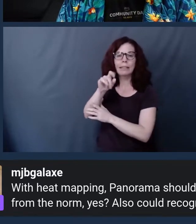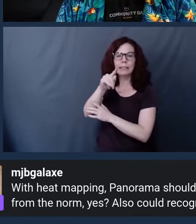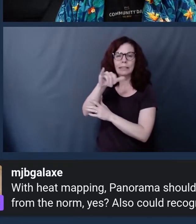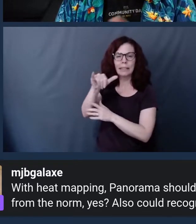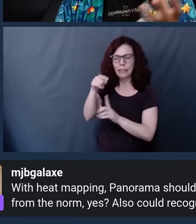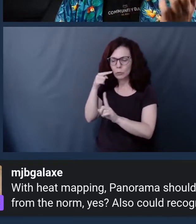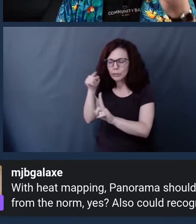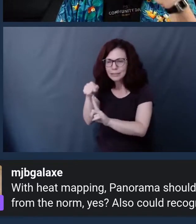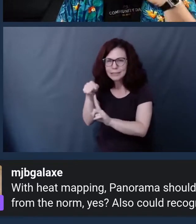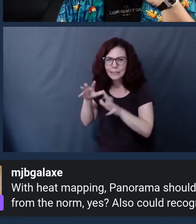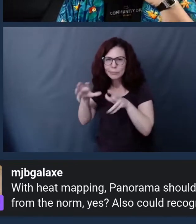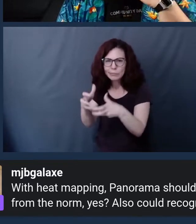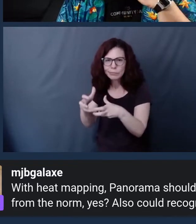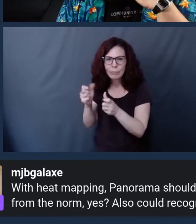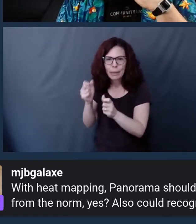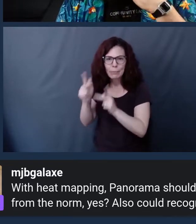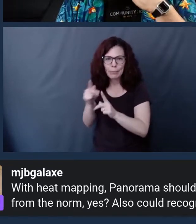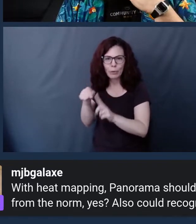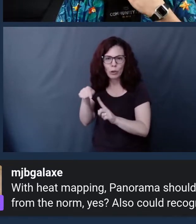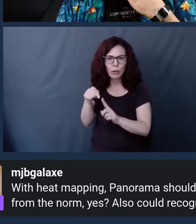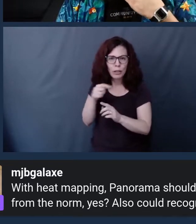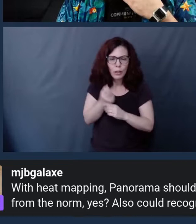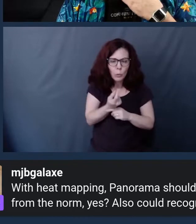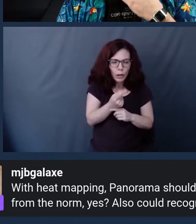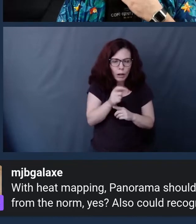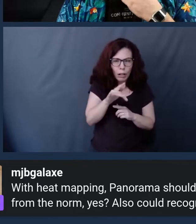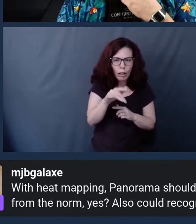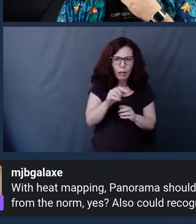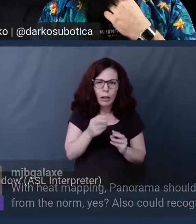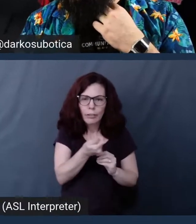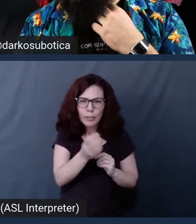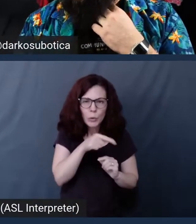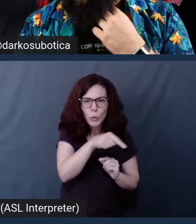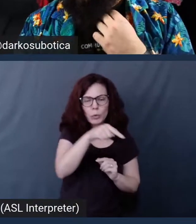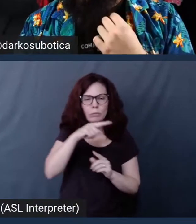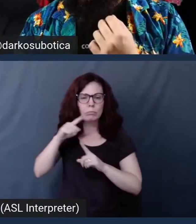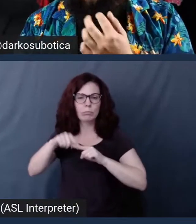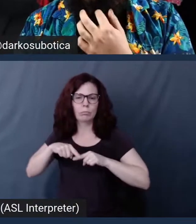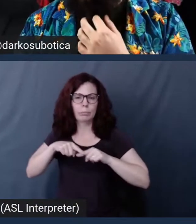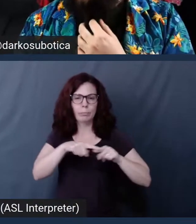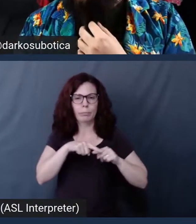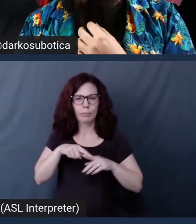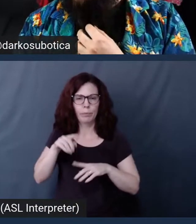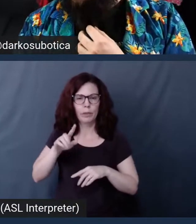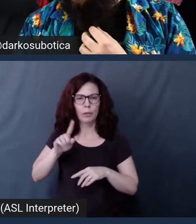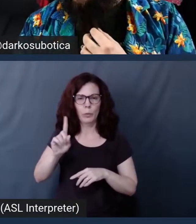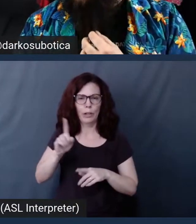You can tell what the density looks like across different parts of the store. Excellent, excellent, cool.